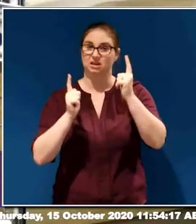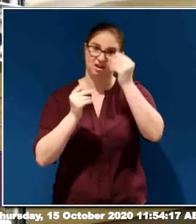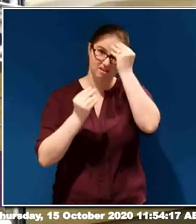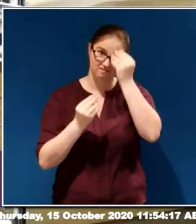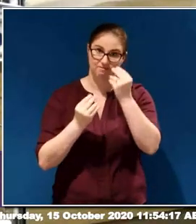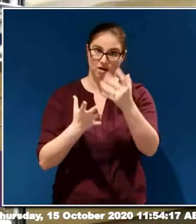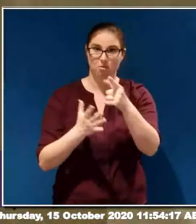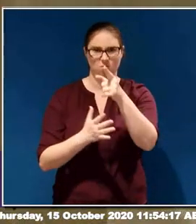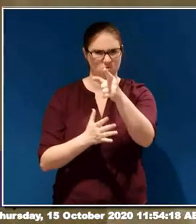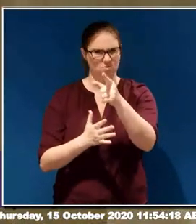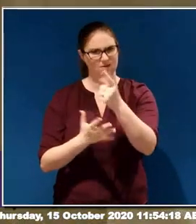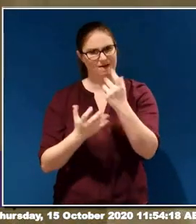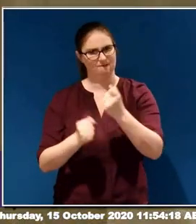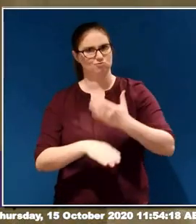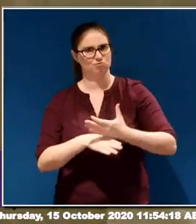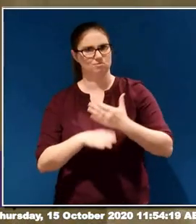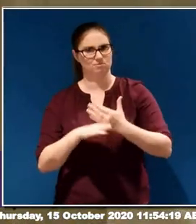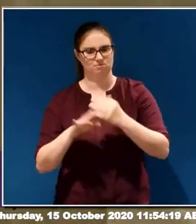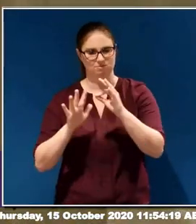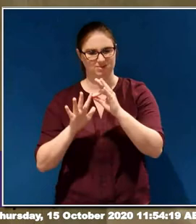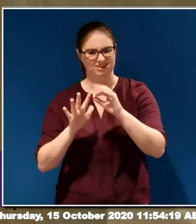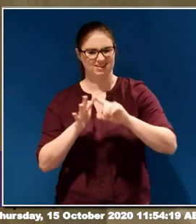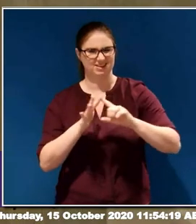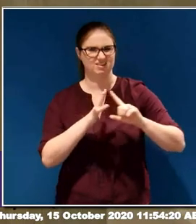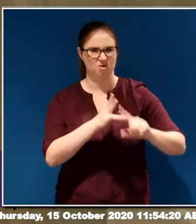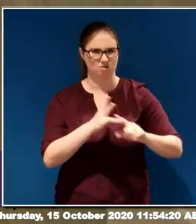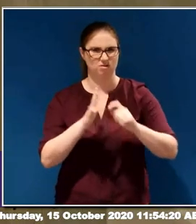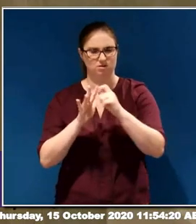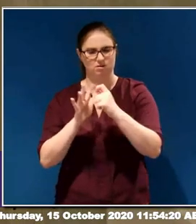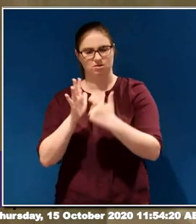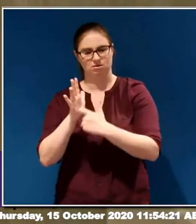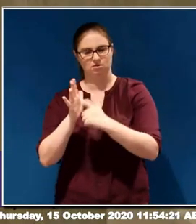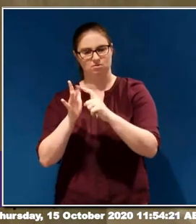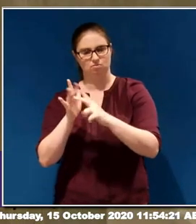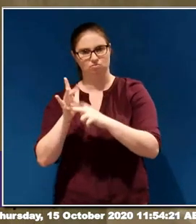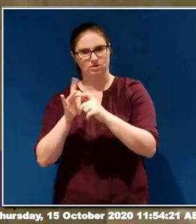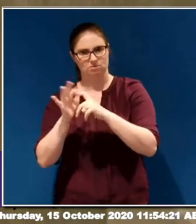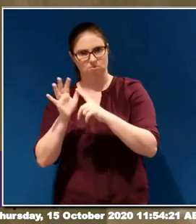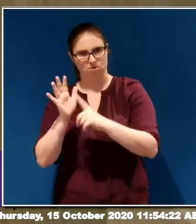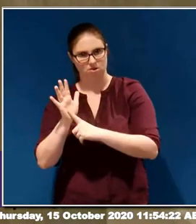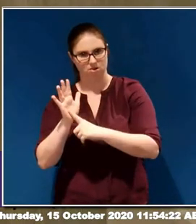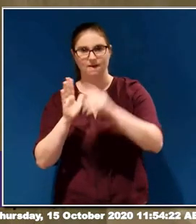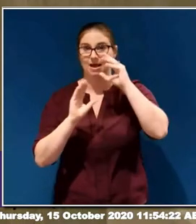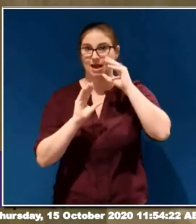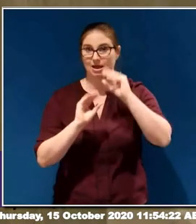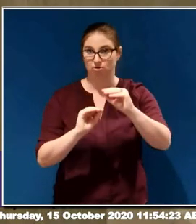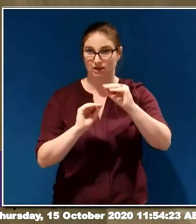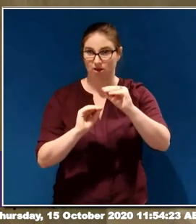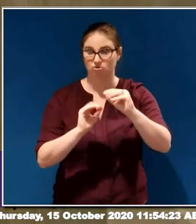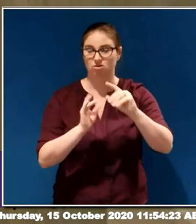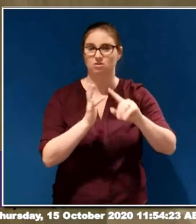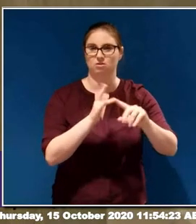That's correct. PEO. Yes. That was first in Townsville? Yes.